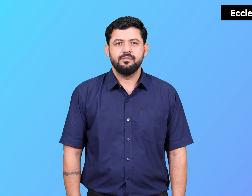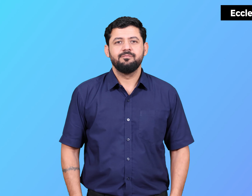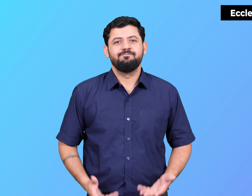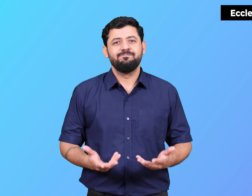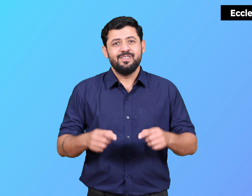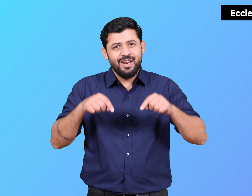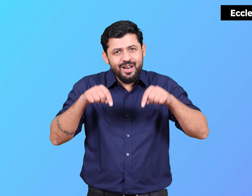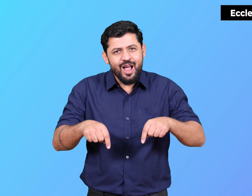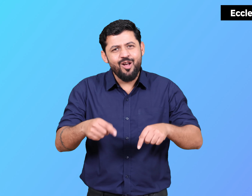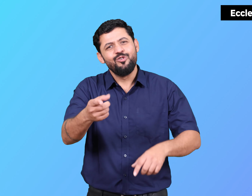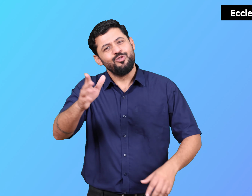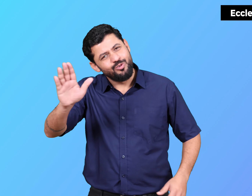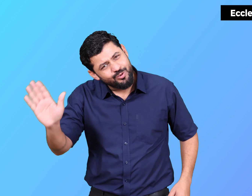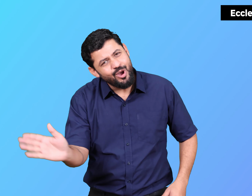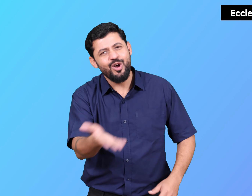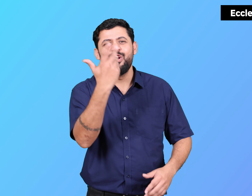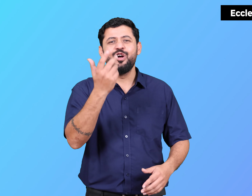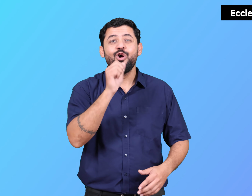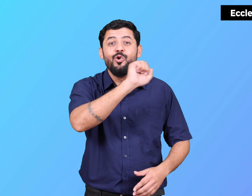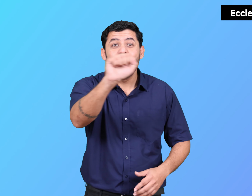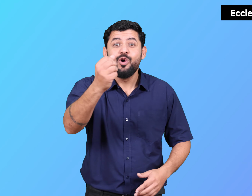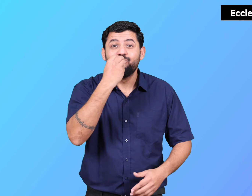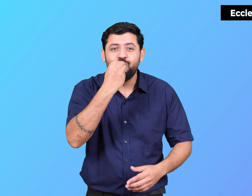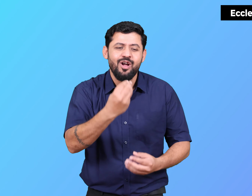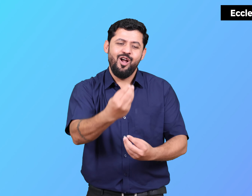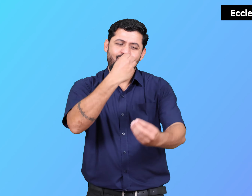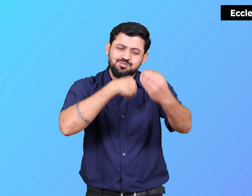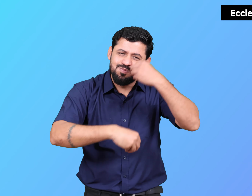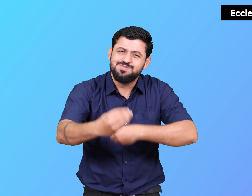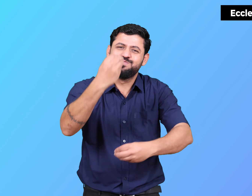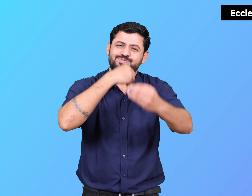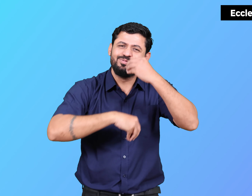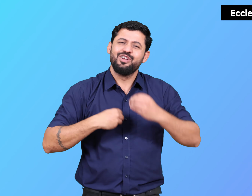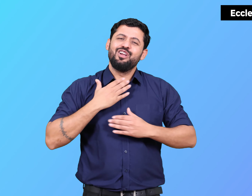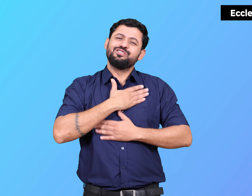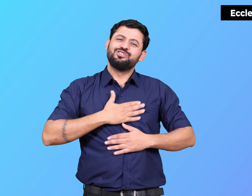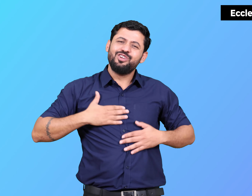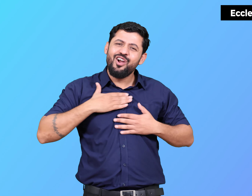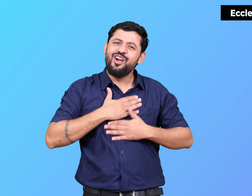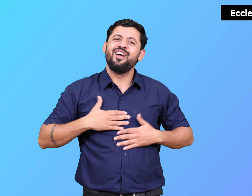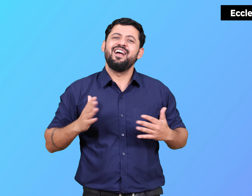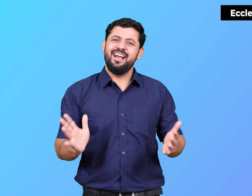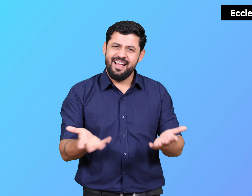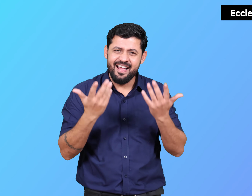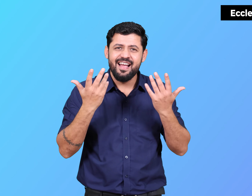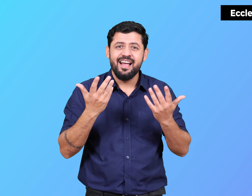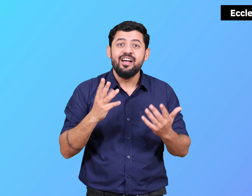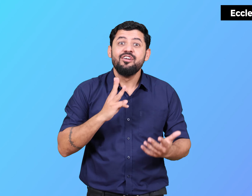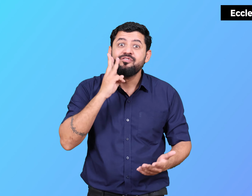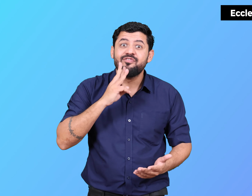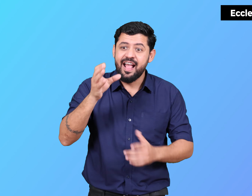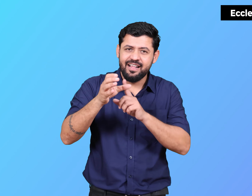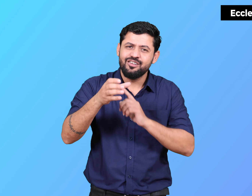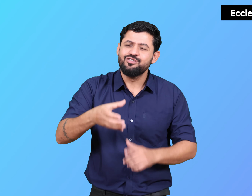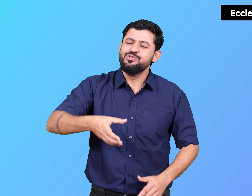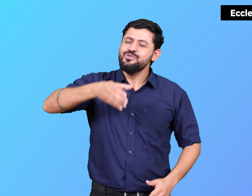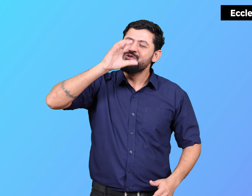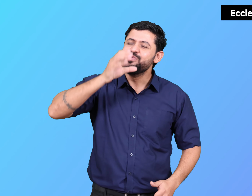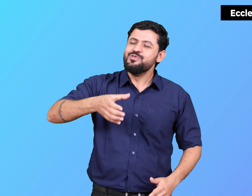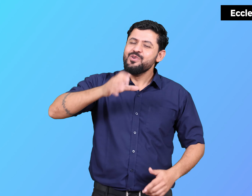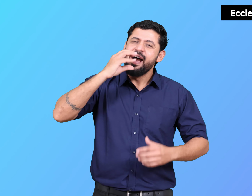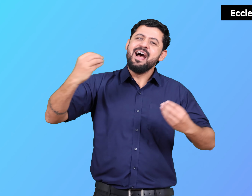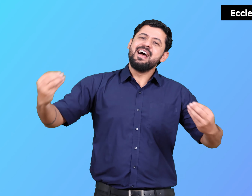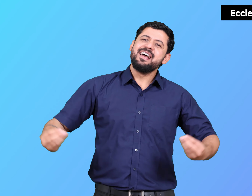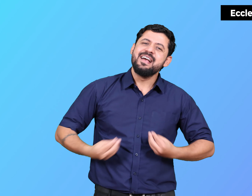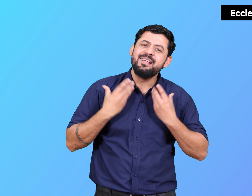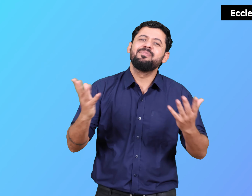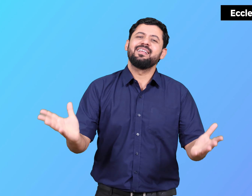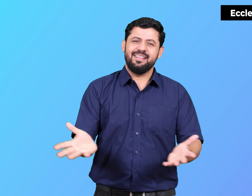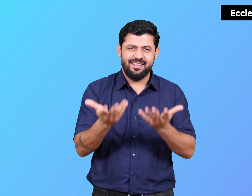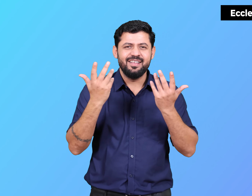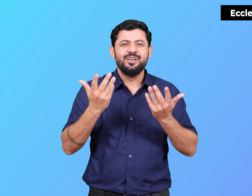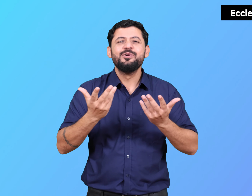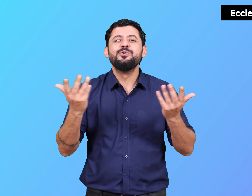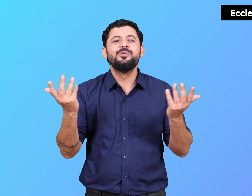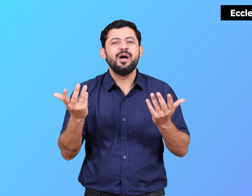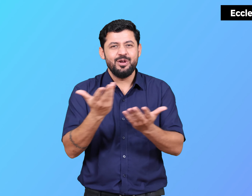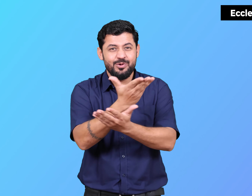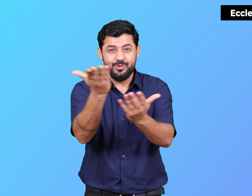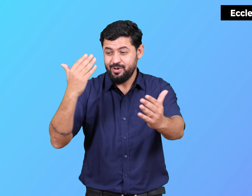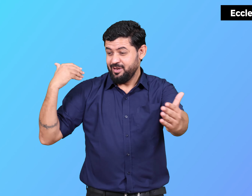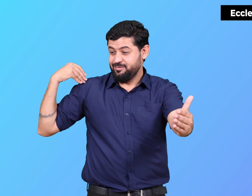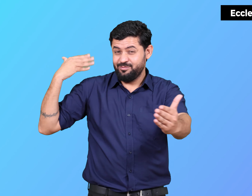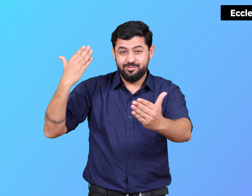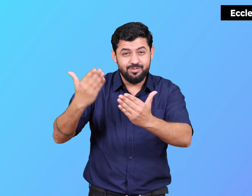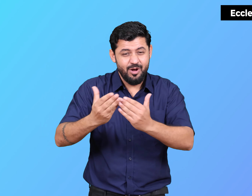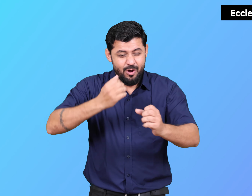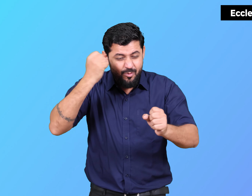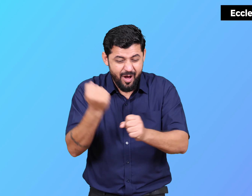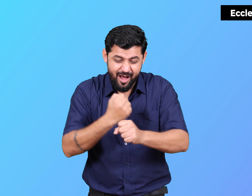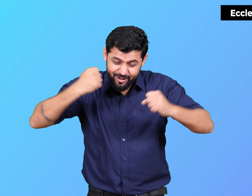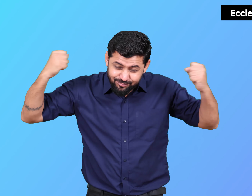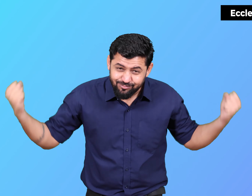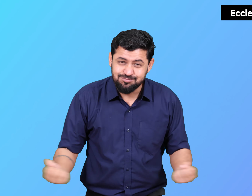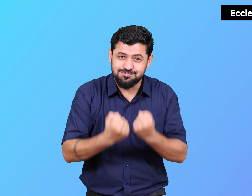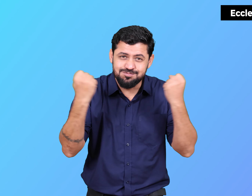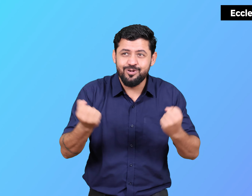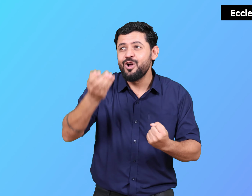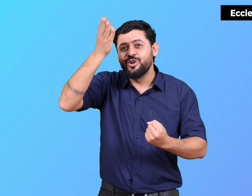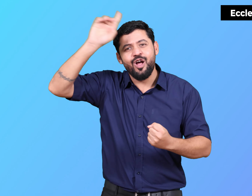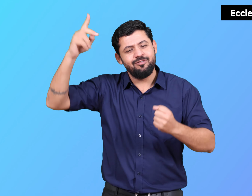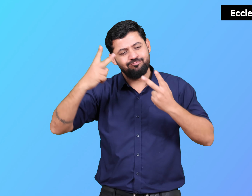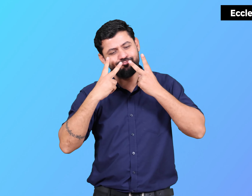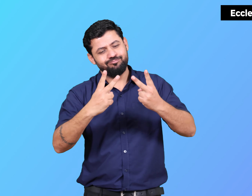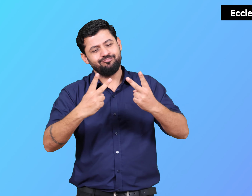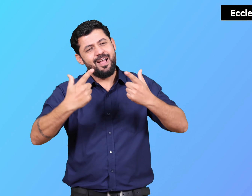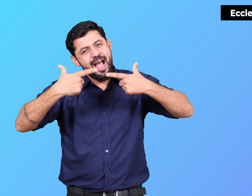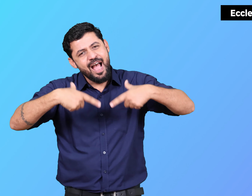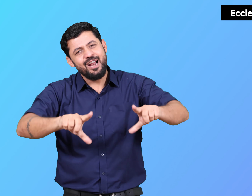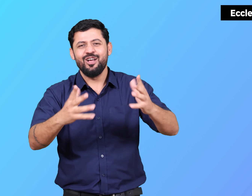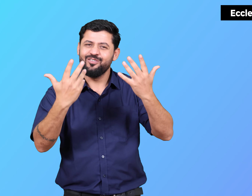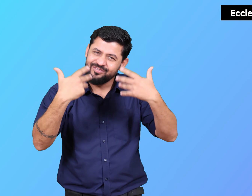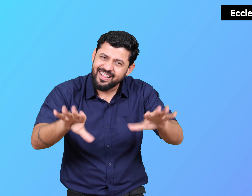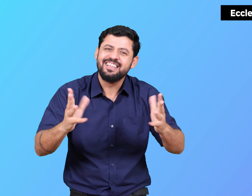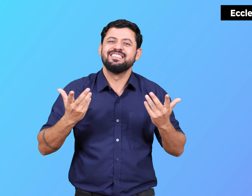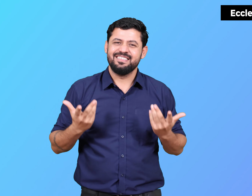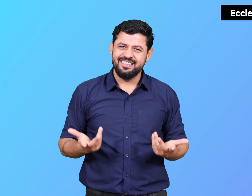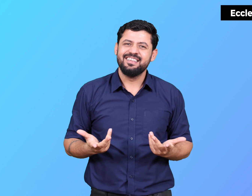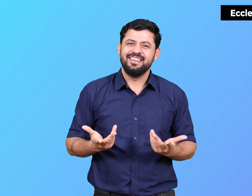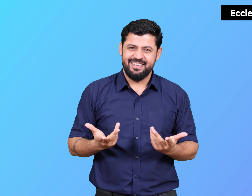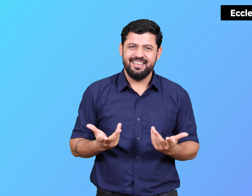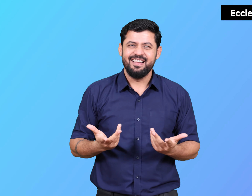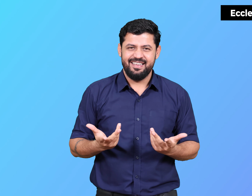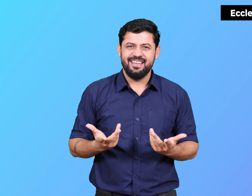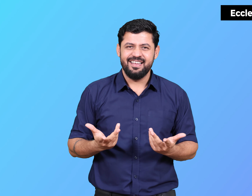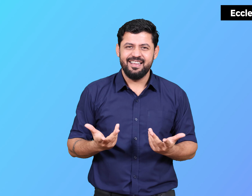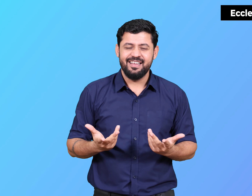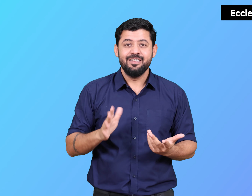So go and eat your food now and enjoy it. Drink your wine and be happy. It is all right with God if you do these things.